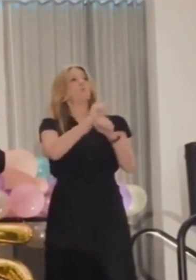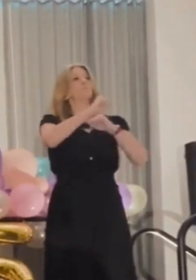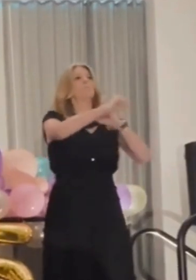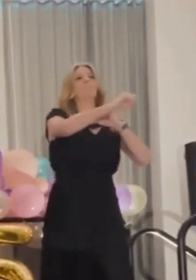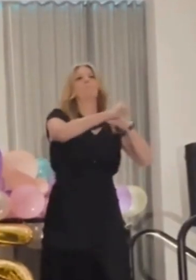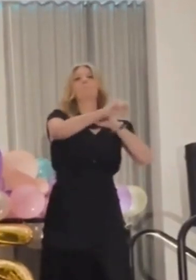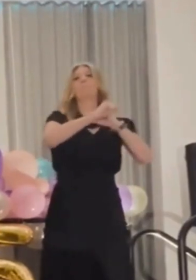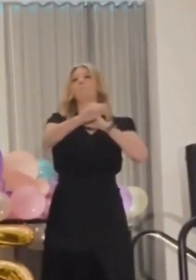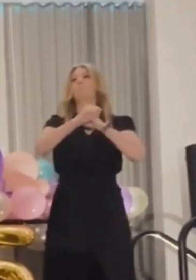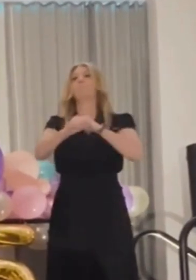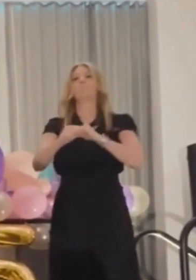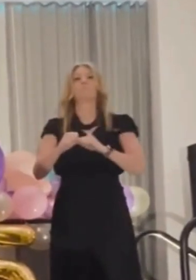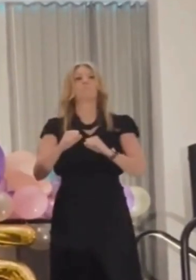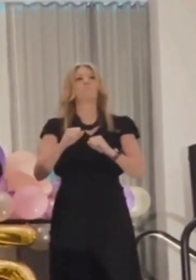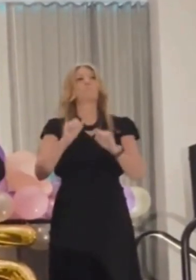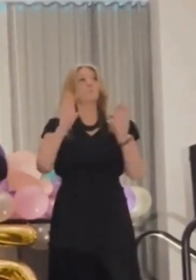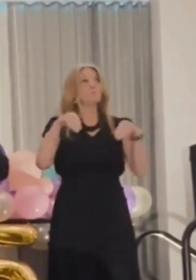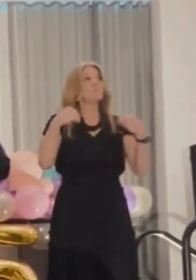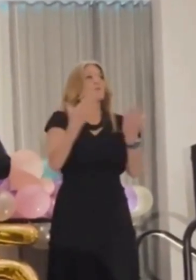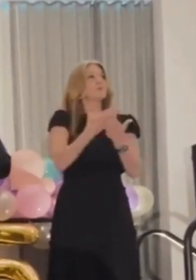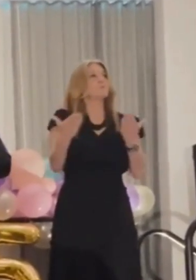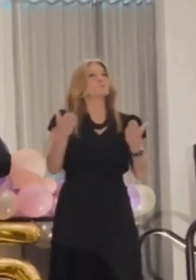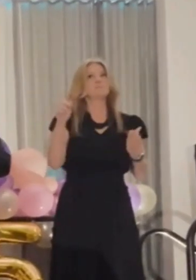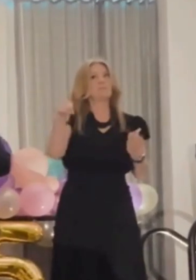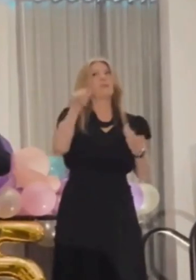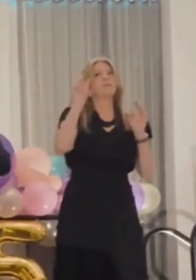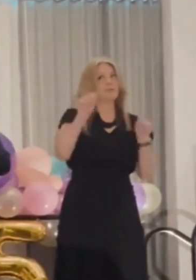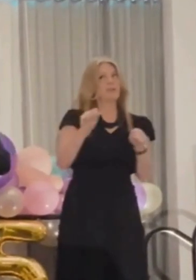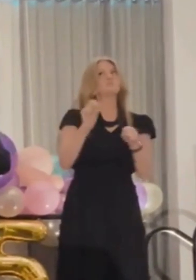And then we need to provide the resources so that they can use it.